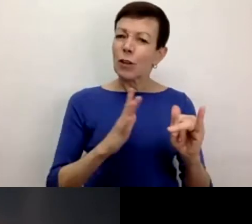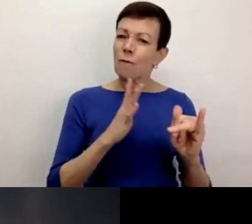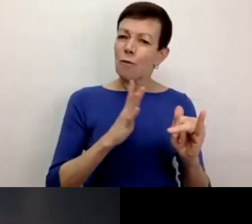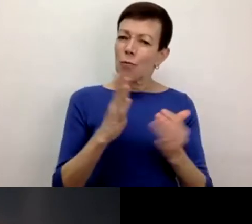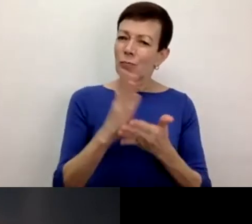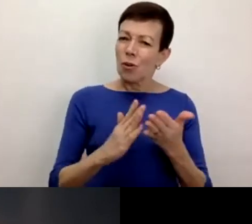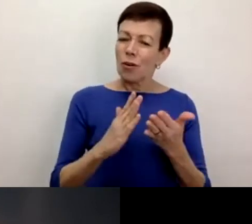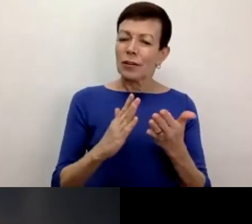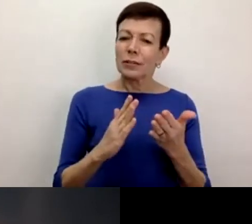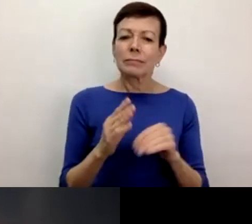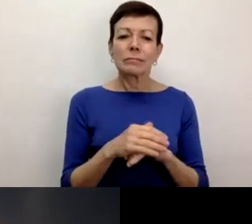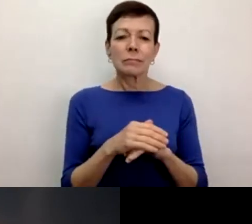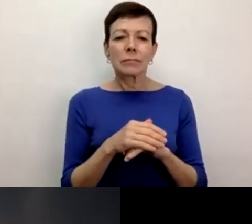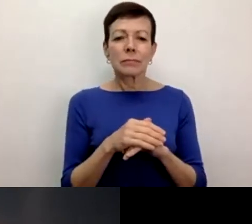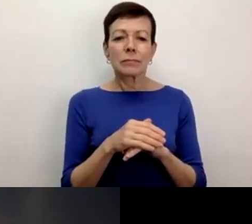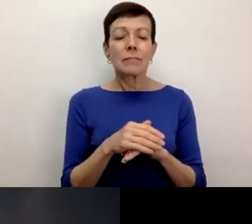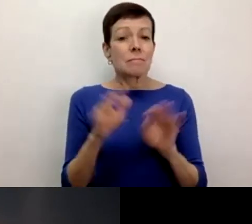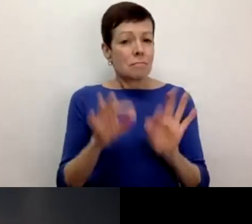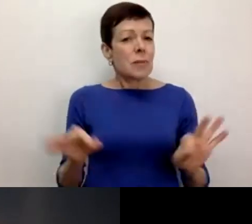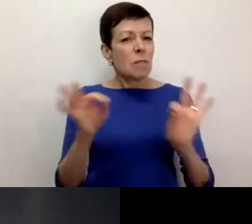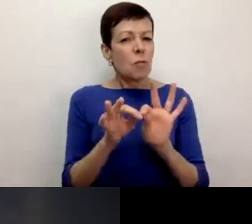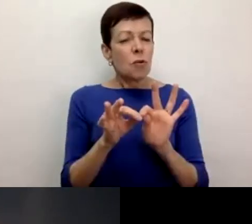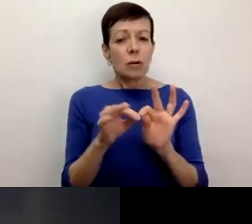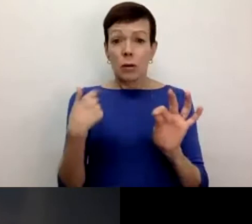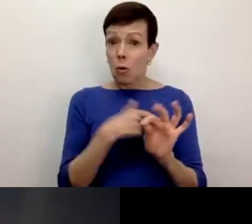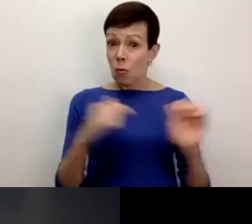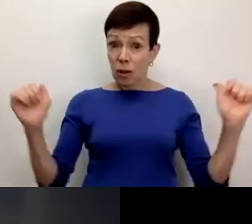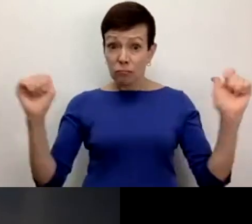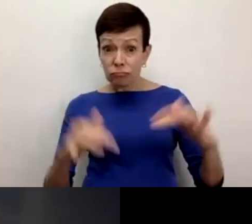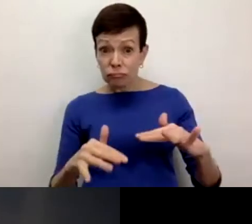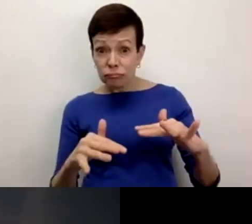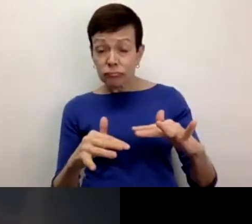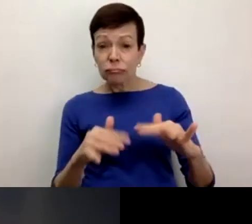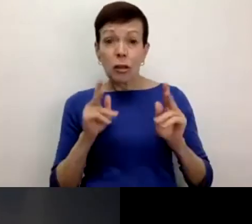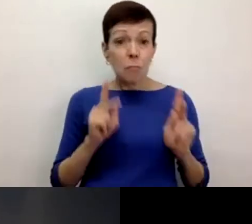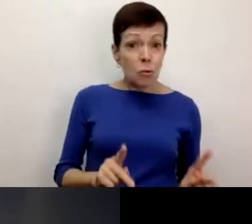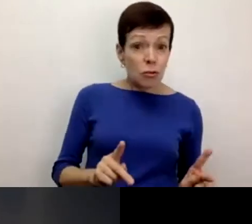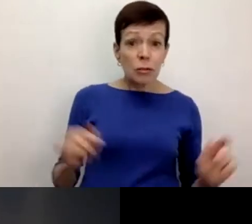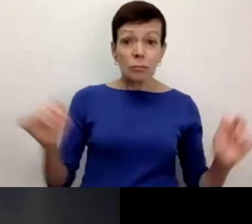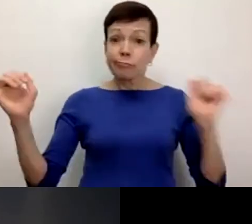of all of our gatherings that we undertake online and in person, I'd like to introduce